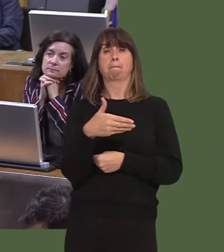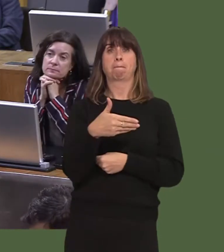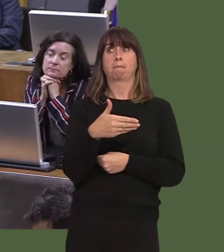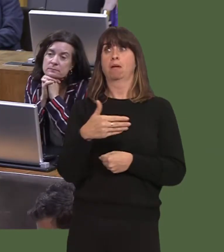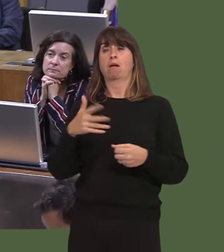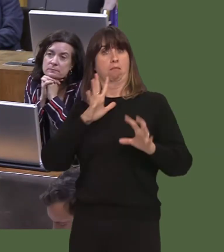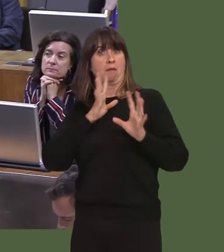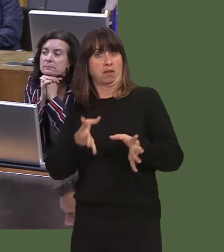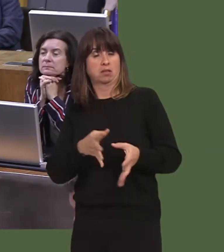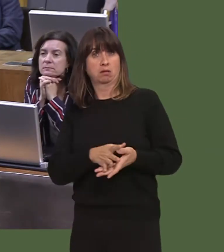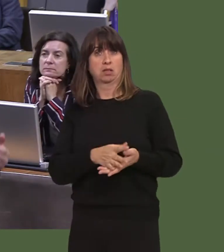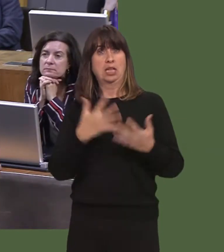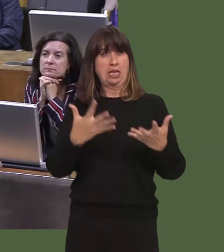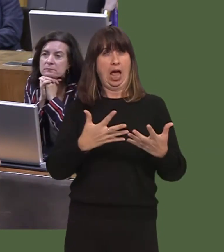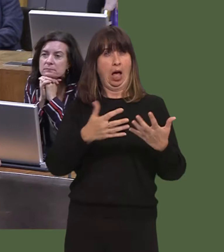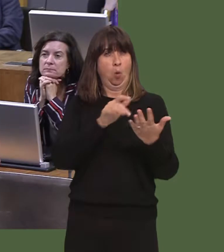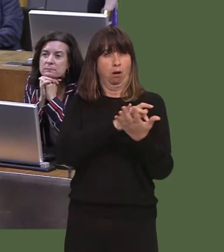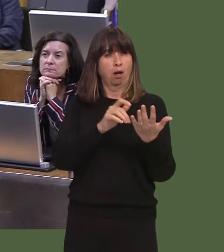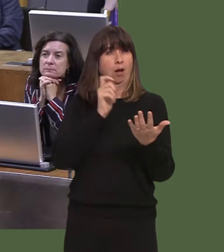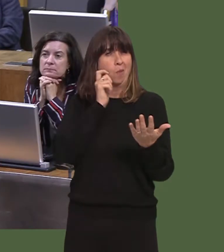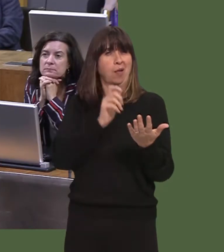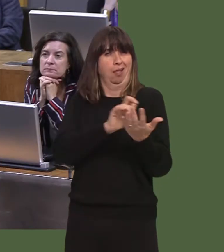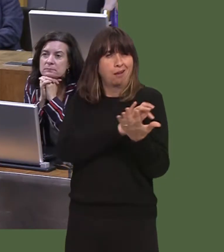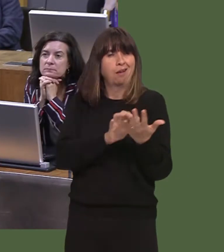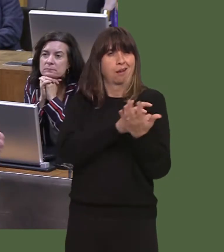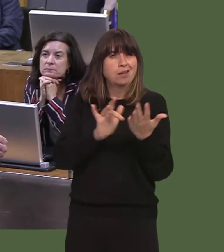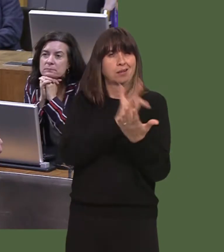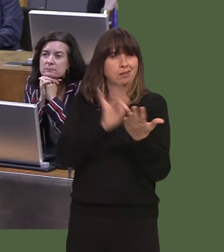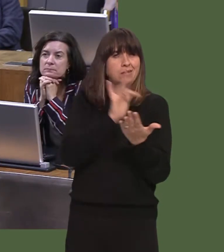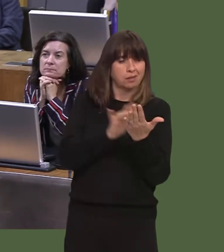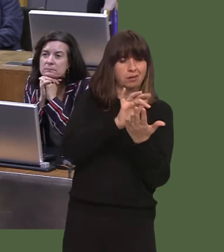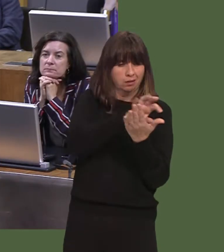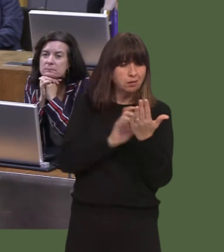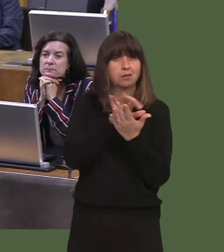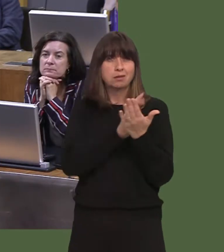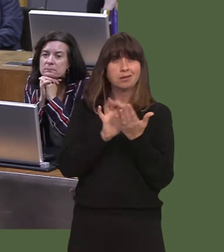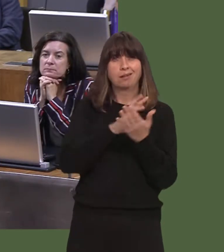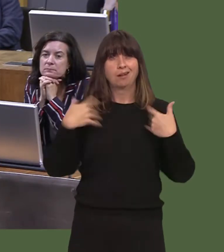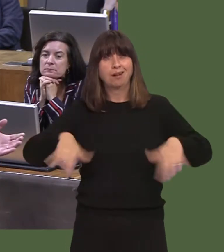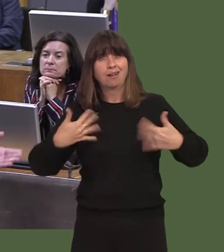As we see technology develop, as he rightly says, then there is the opportunity to increase